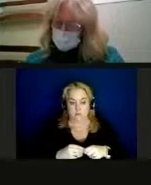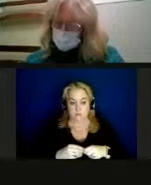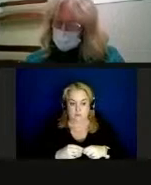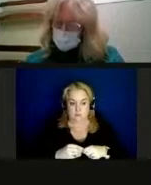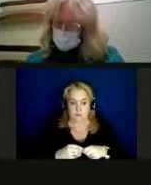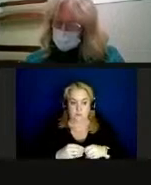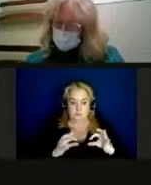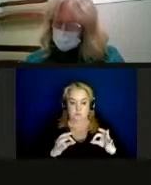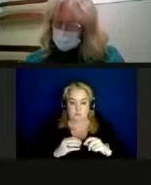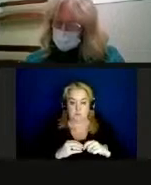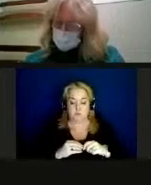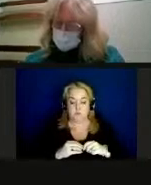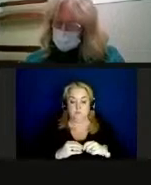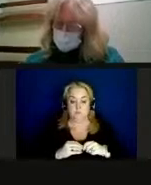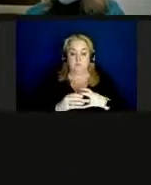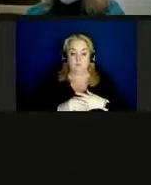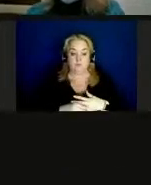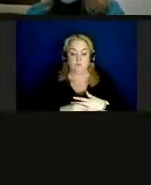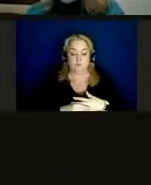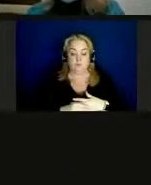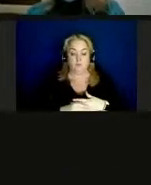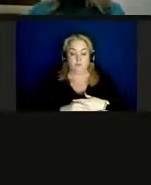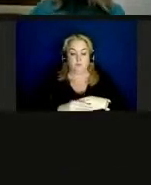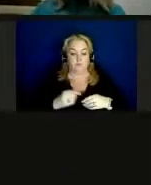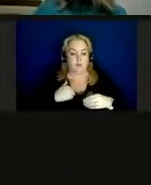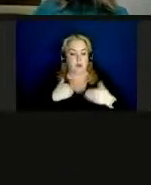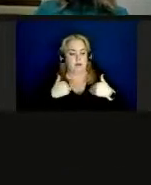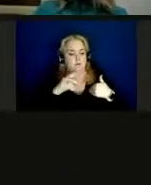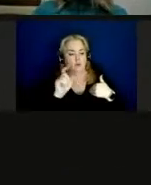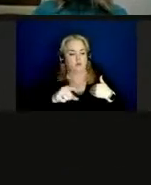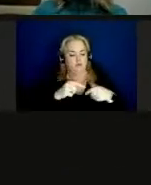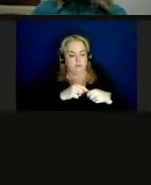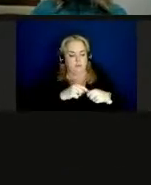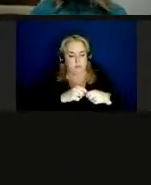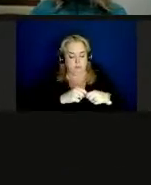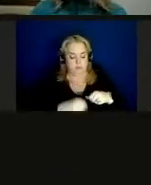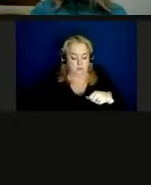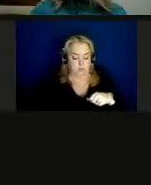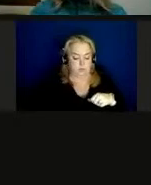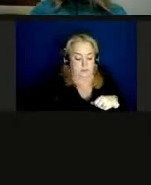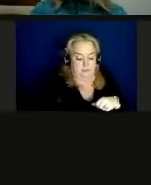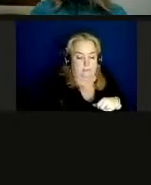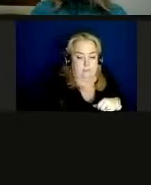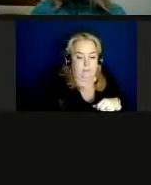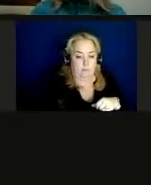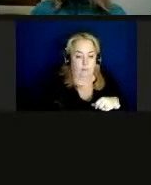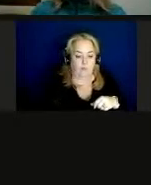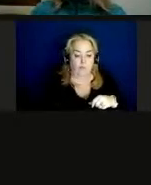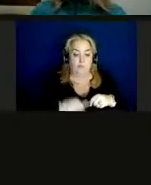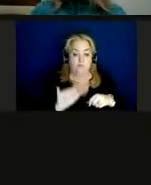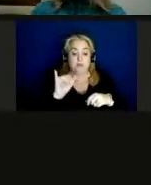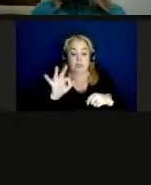YOUR LARGER BUSINESSES ARE